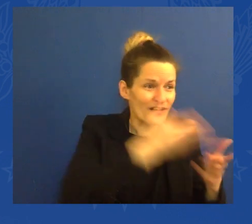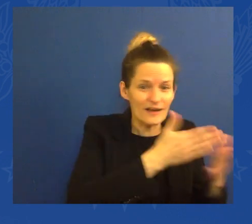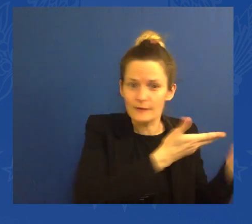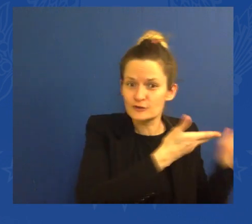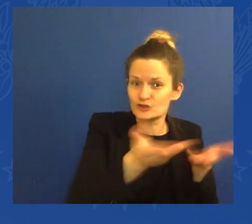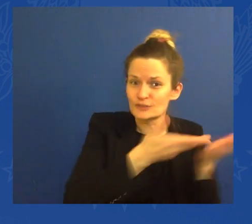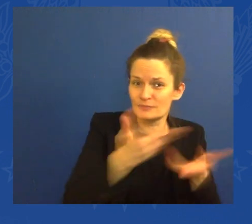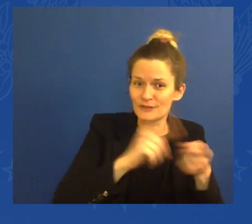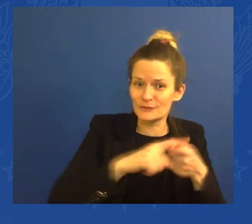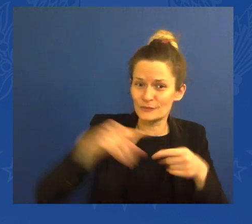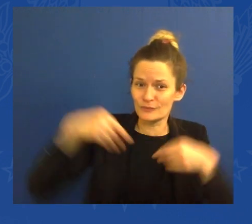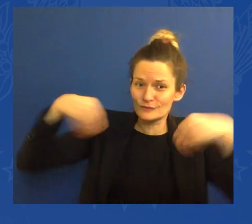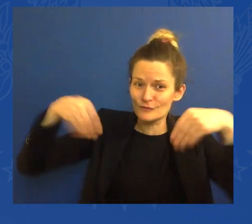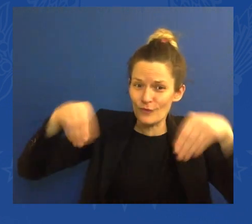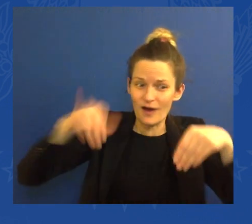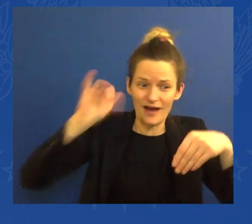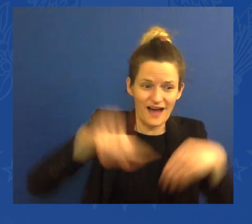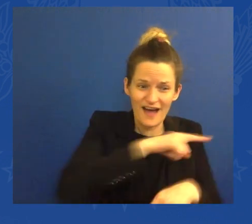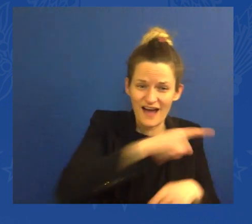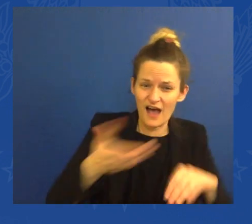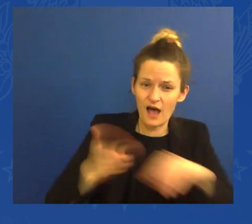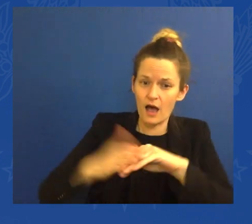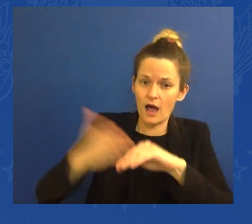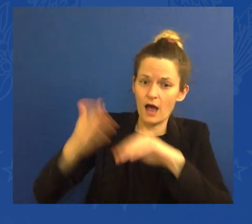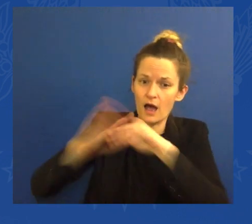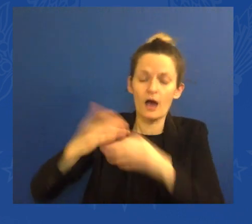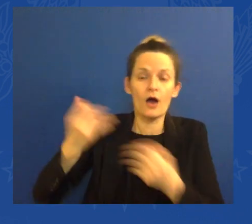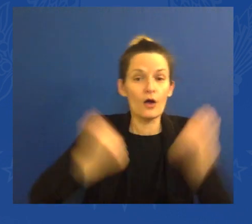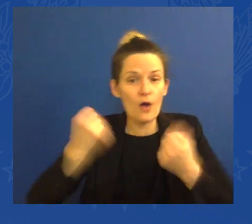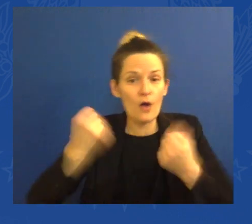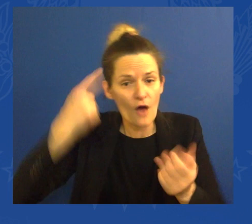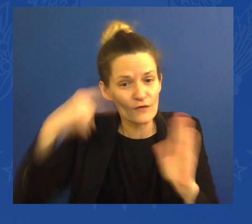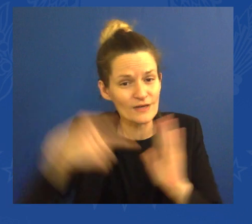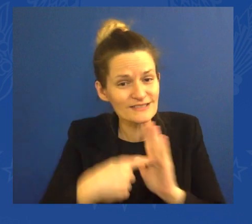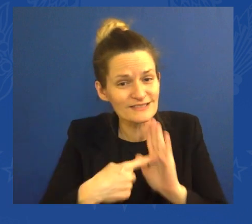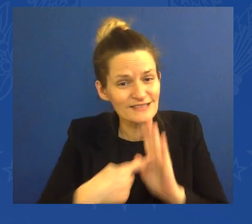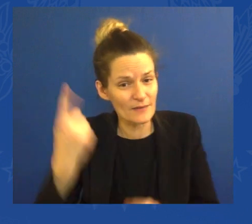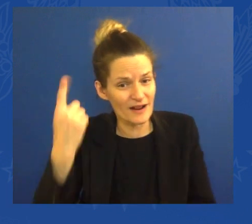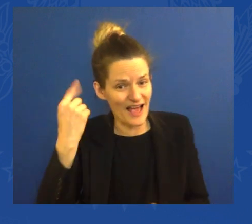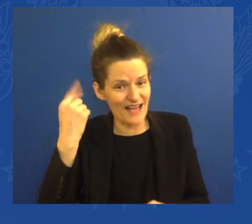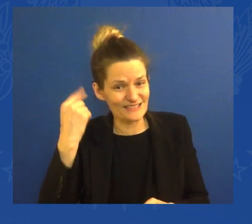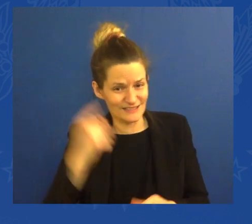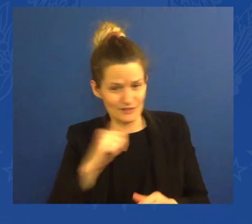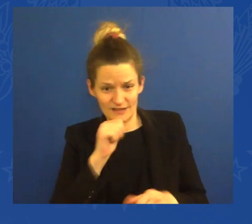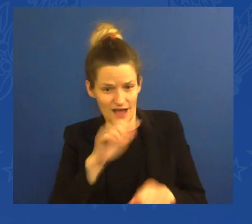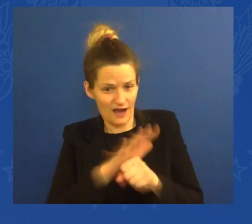to make all the cars people wanted to buy. They had the money to buy them, but there weren't enough -- literally enough cars.